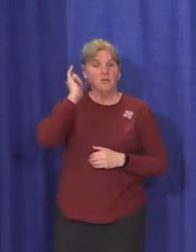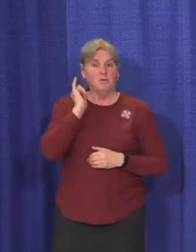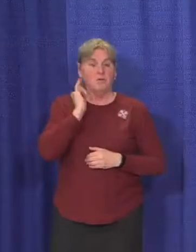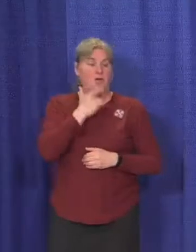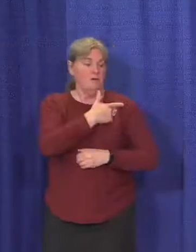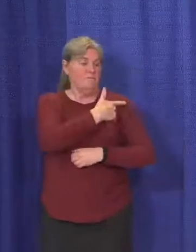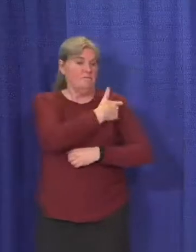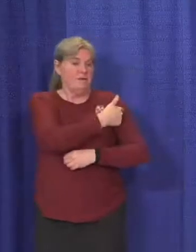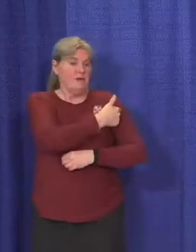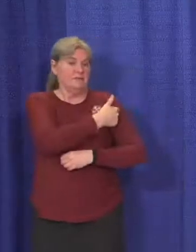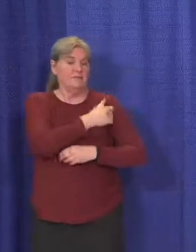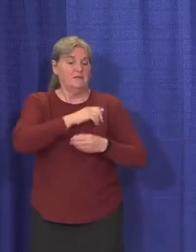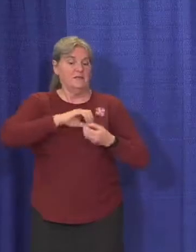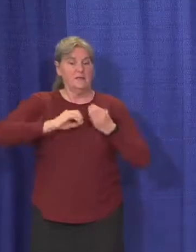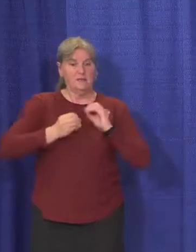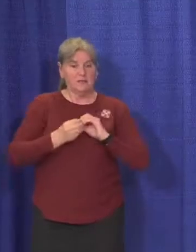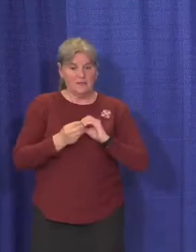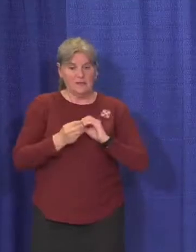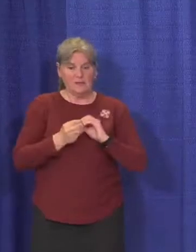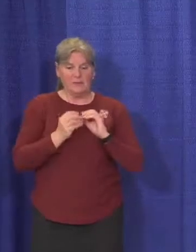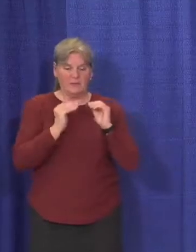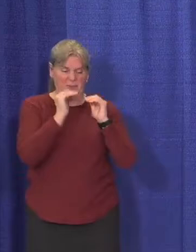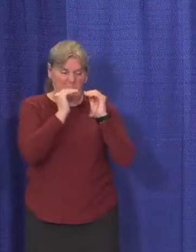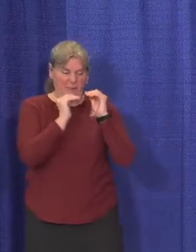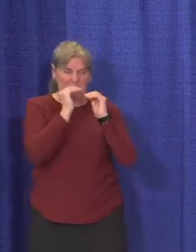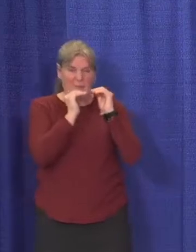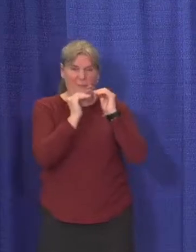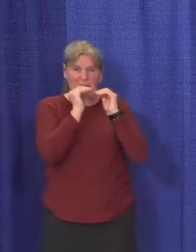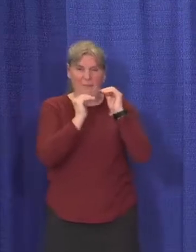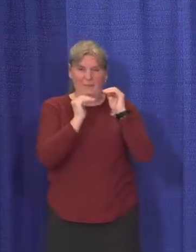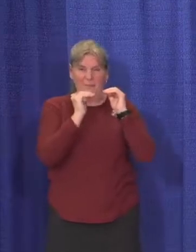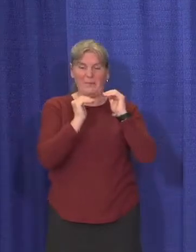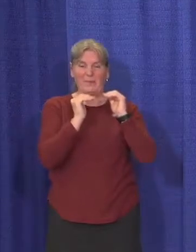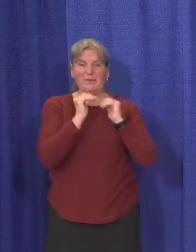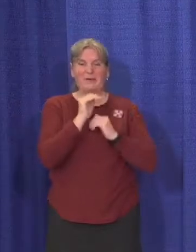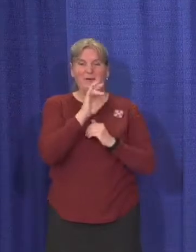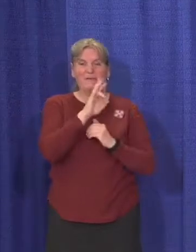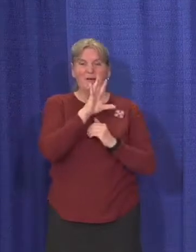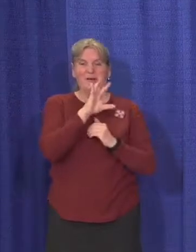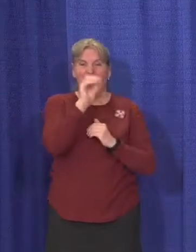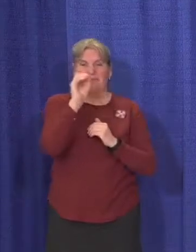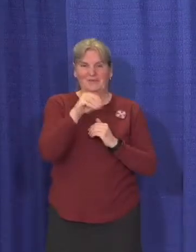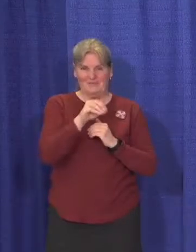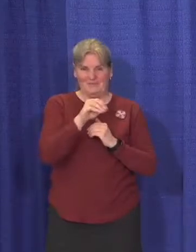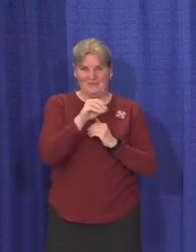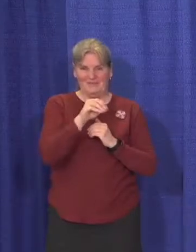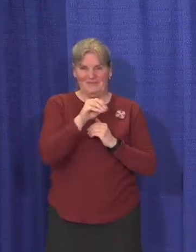The vaccine numbers are hovering tantalizingly close to